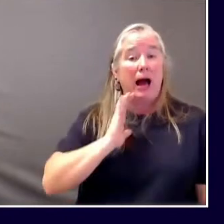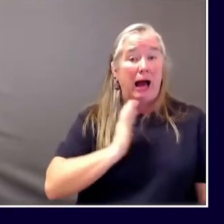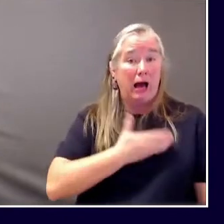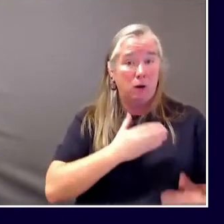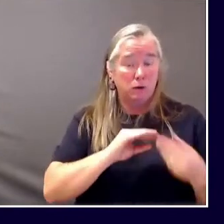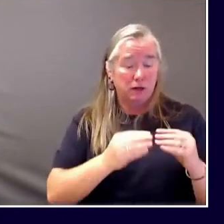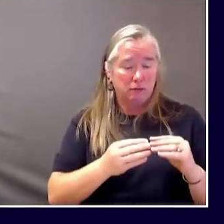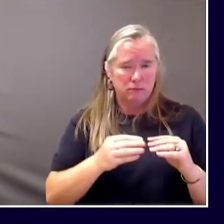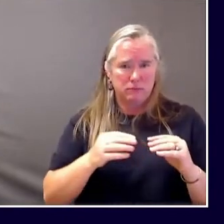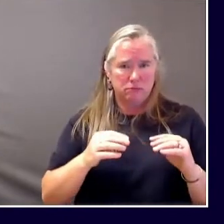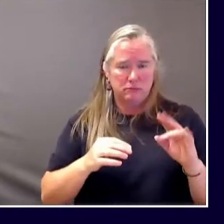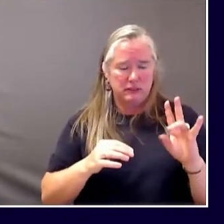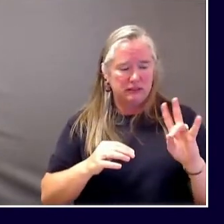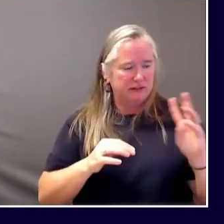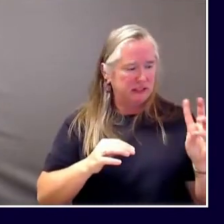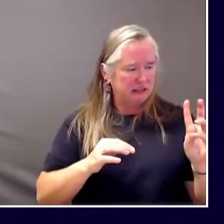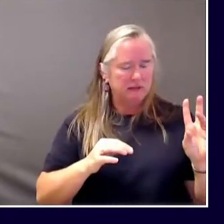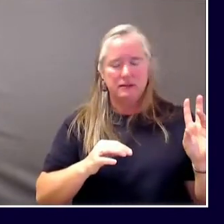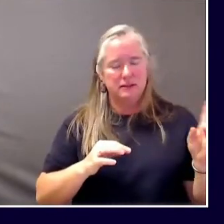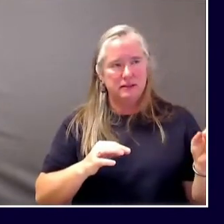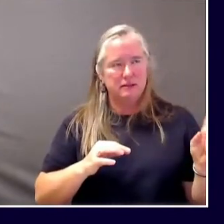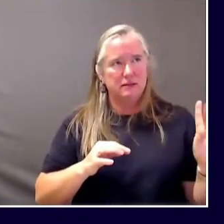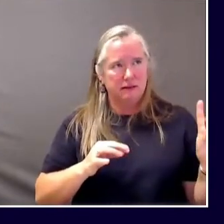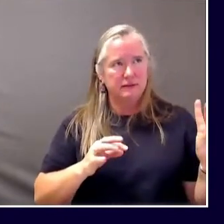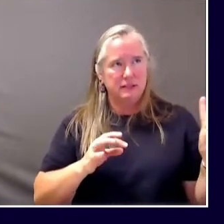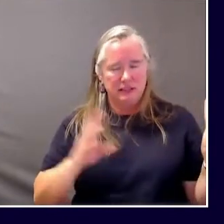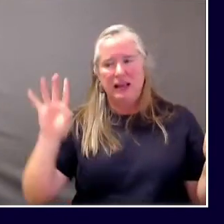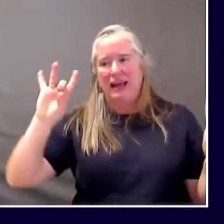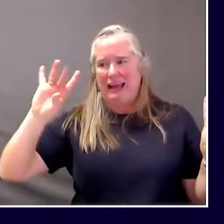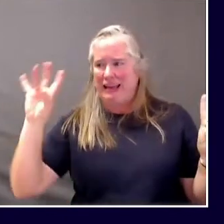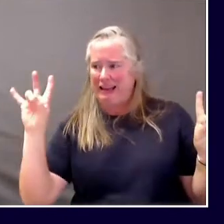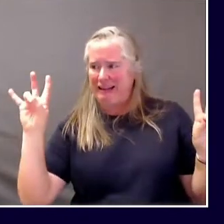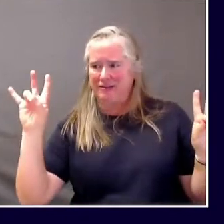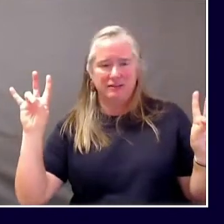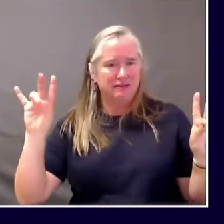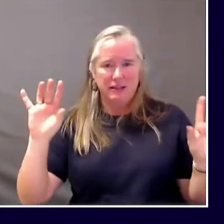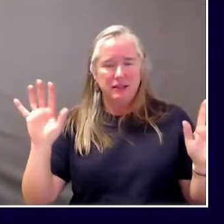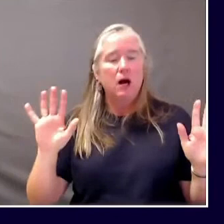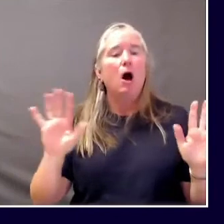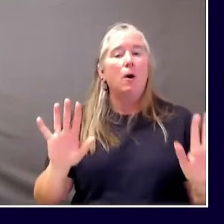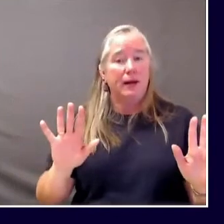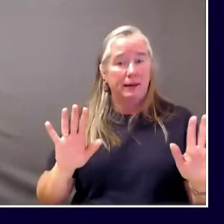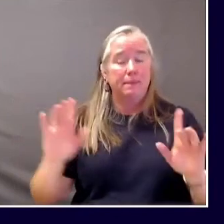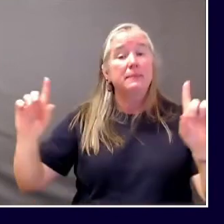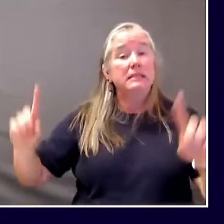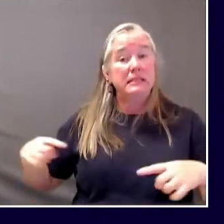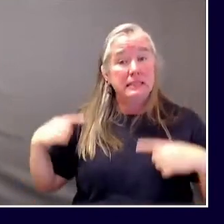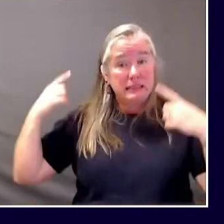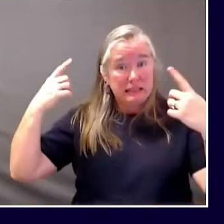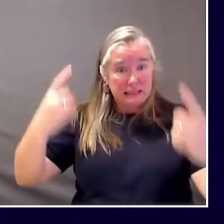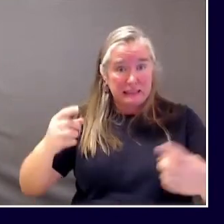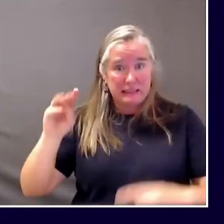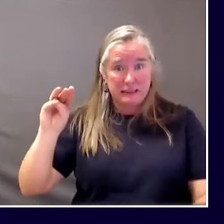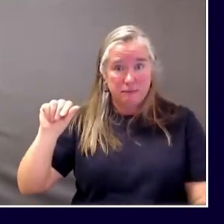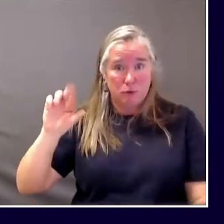numbers come from first main CDC